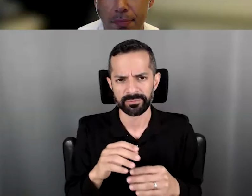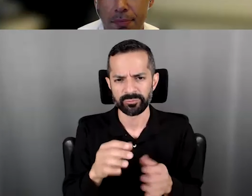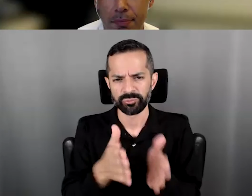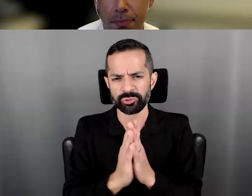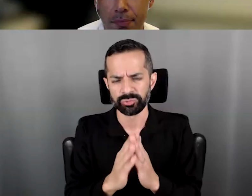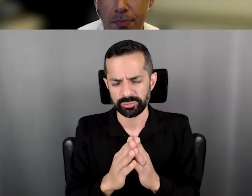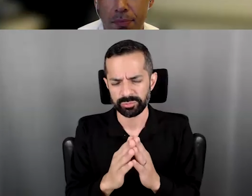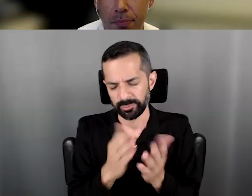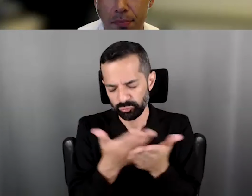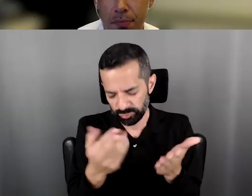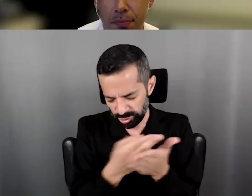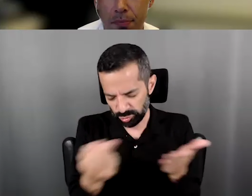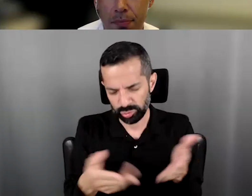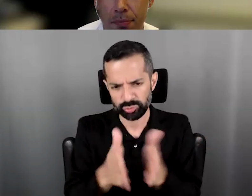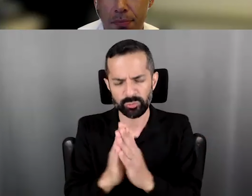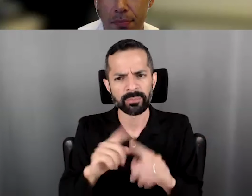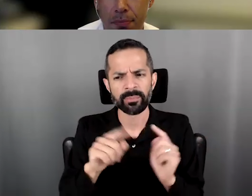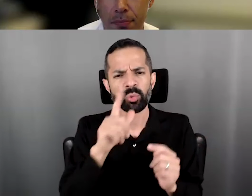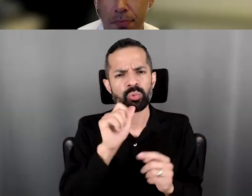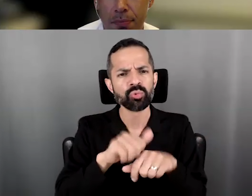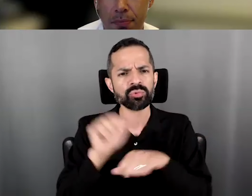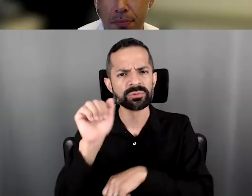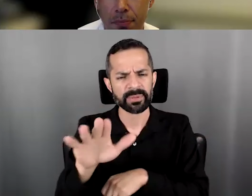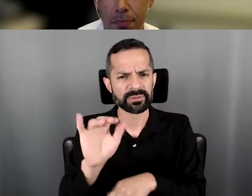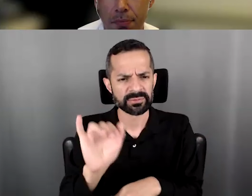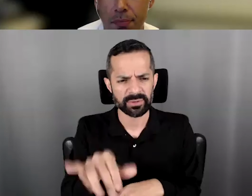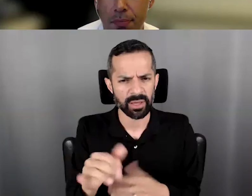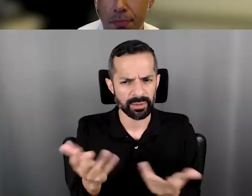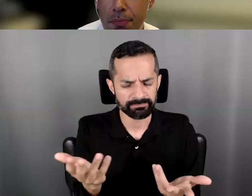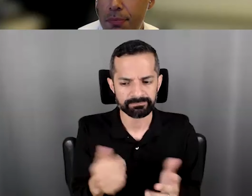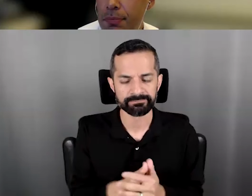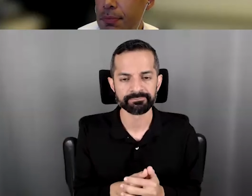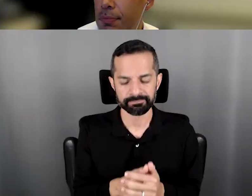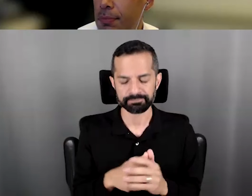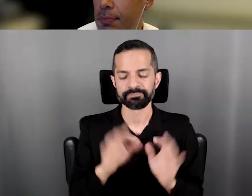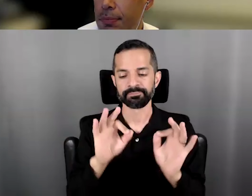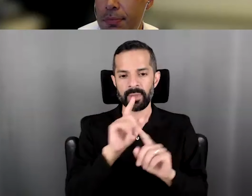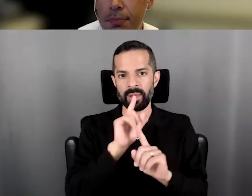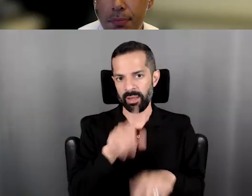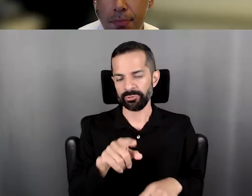But who fills it out? Who submits it? So these are typically driven by the deans.